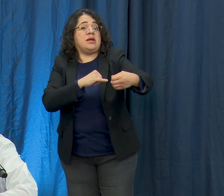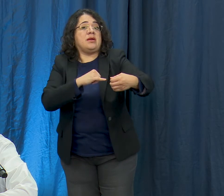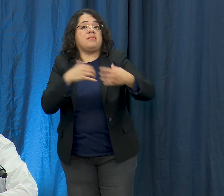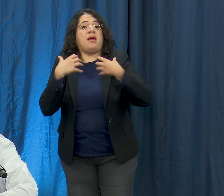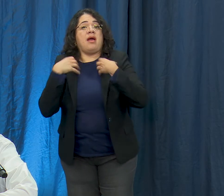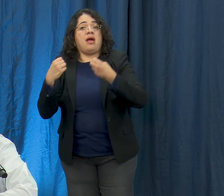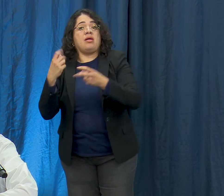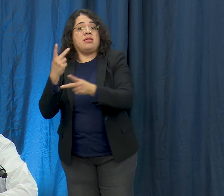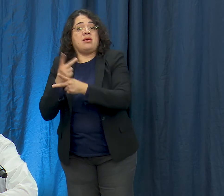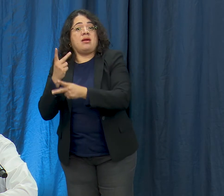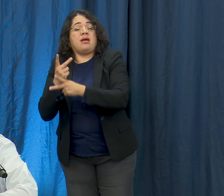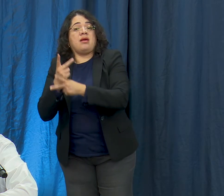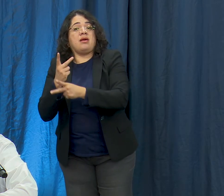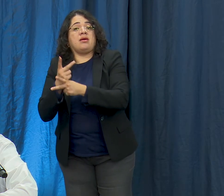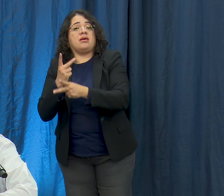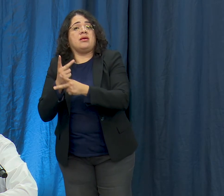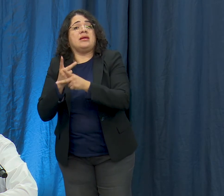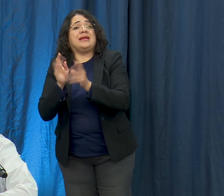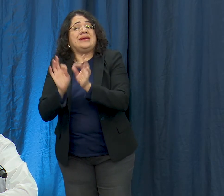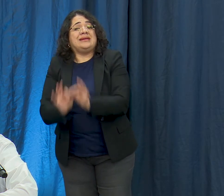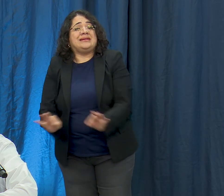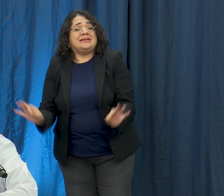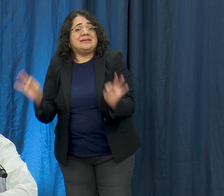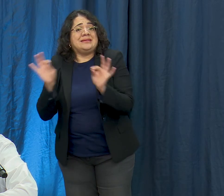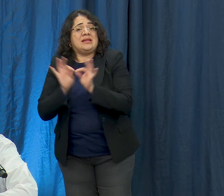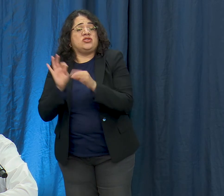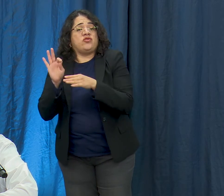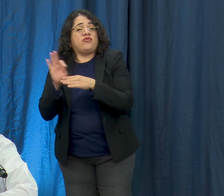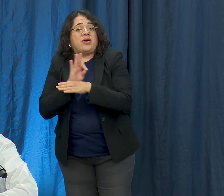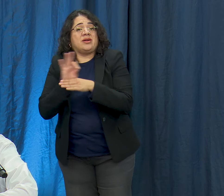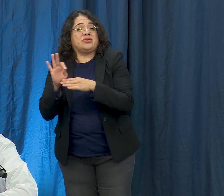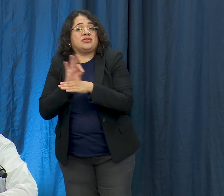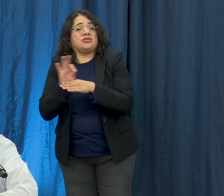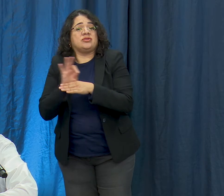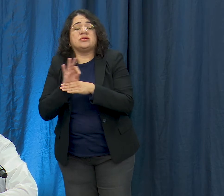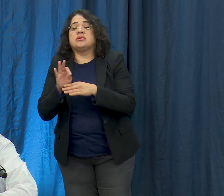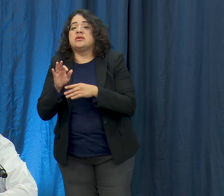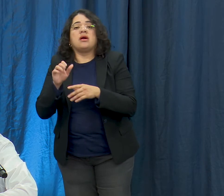because it's considered an essential function was not covered under there